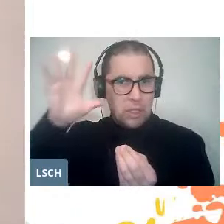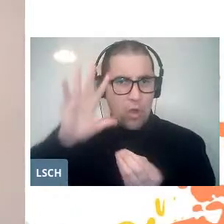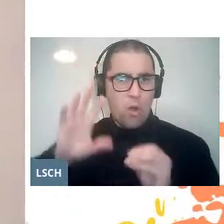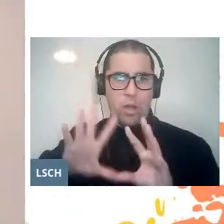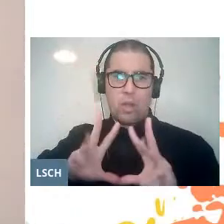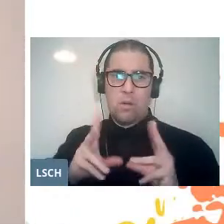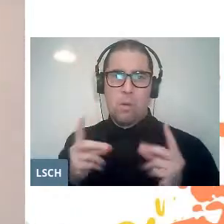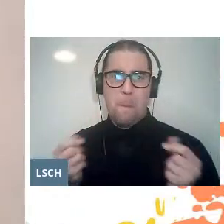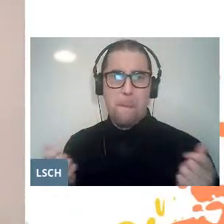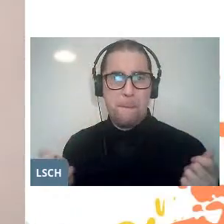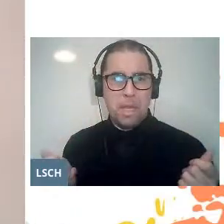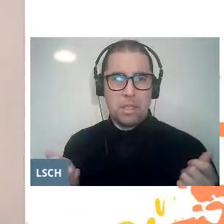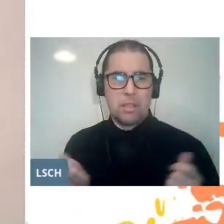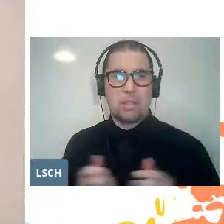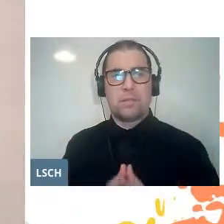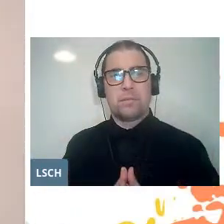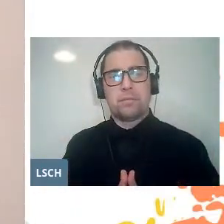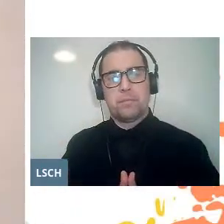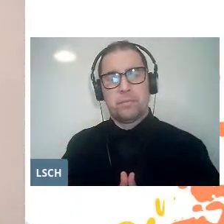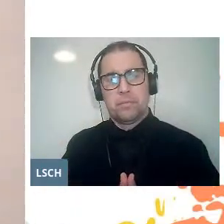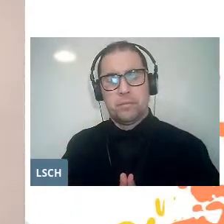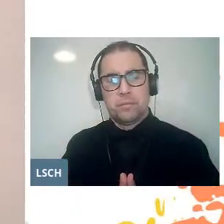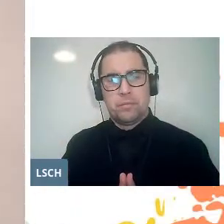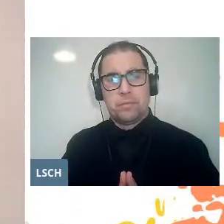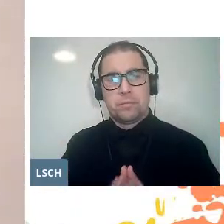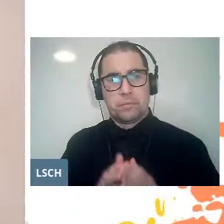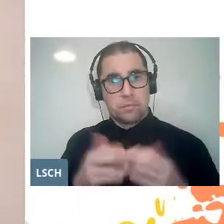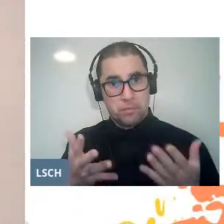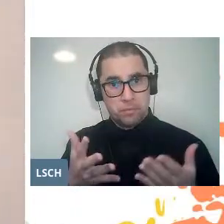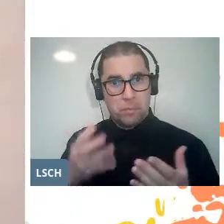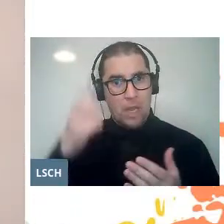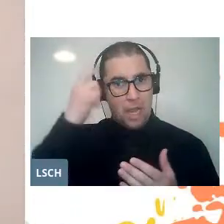and mystical thought, and Pythagoras maintained